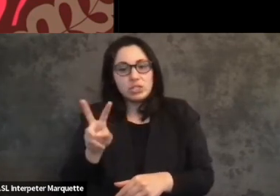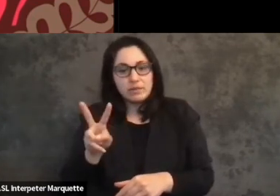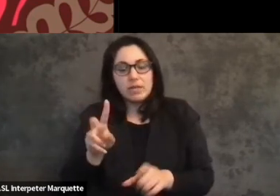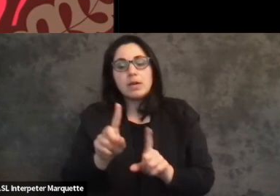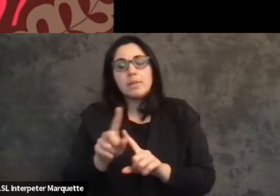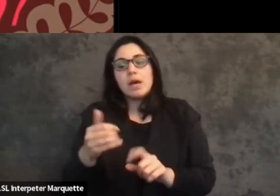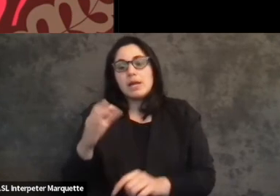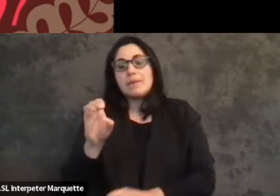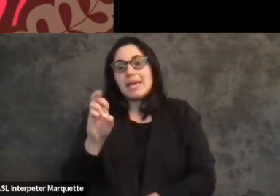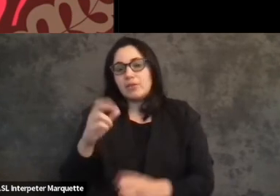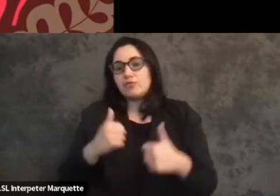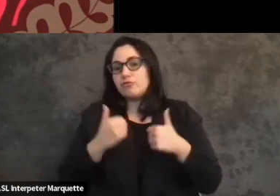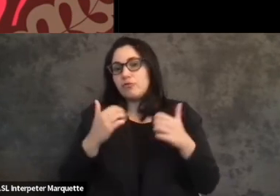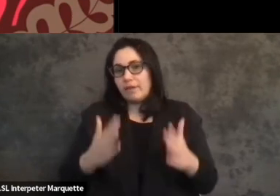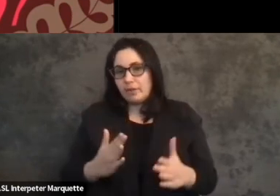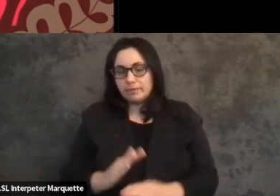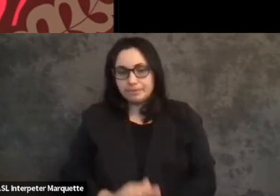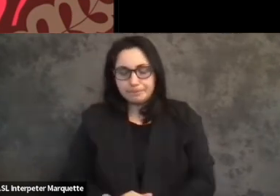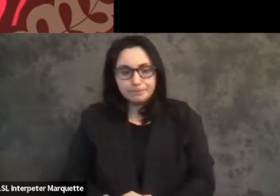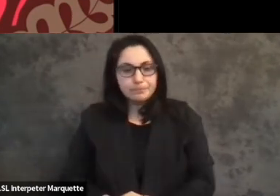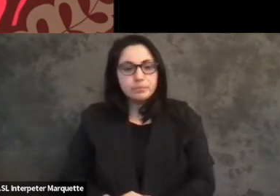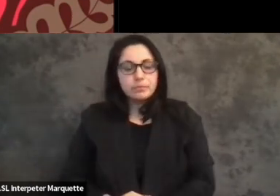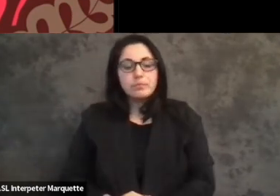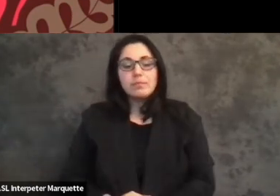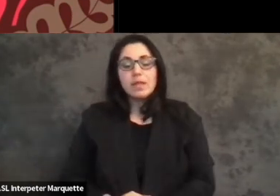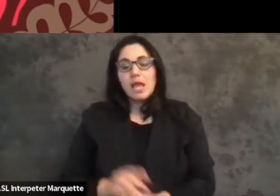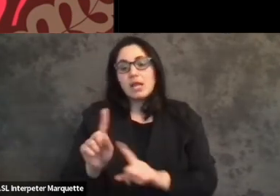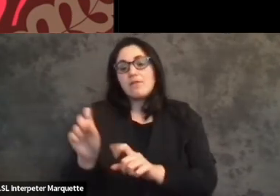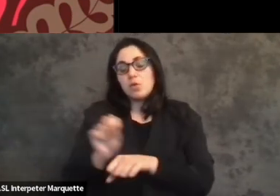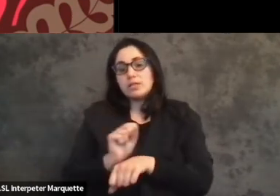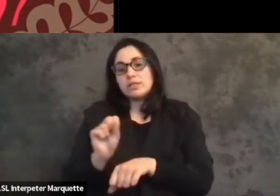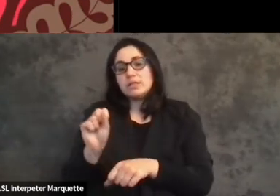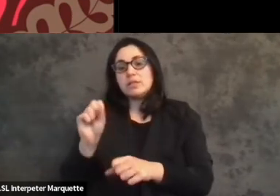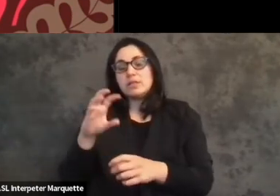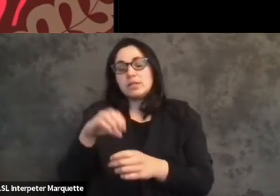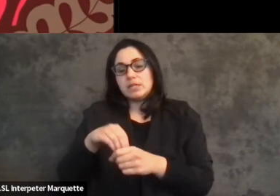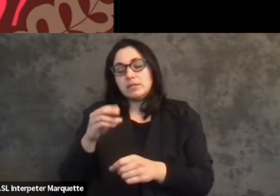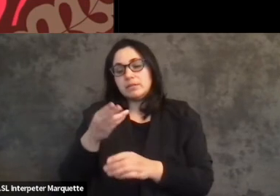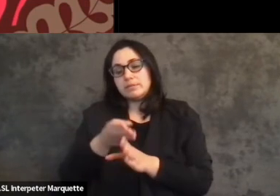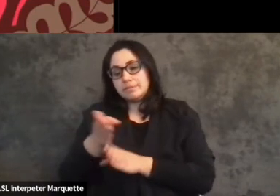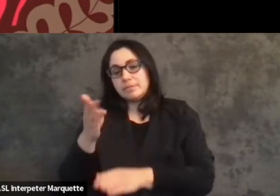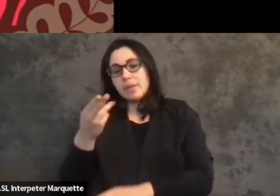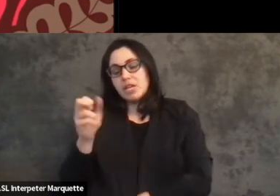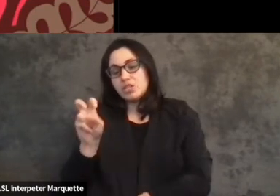of you are familiar with them. I am not a person who is living with HIV but I am a cancer